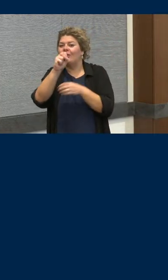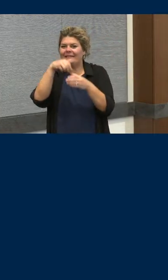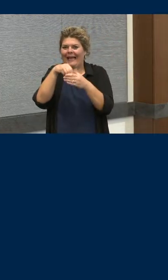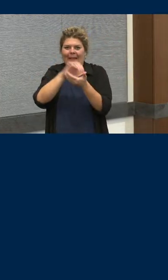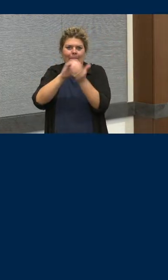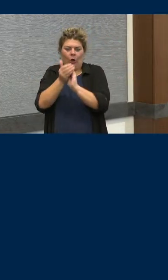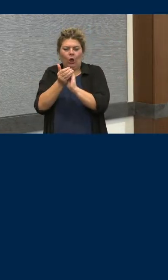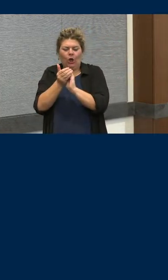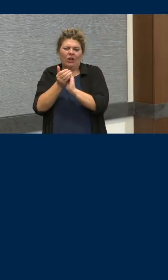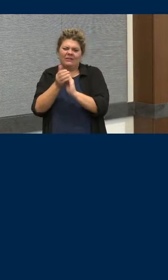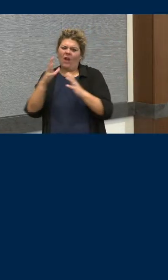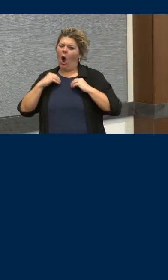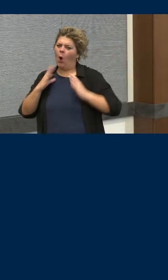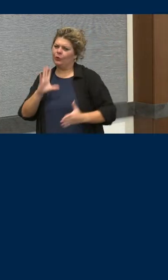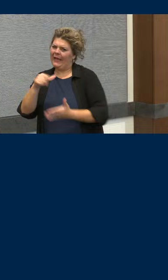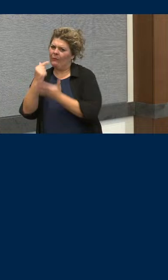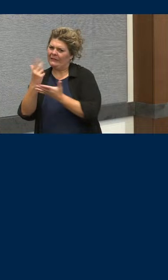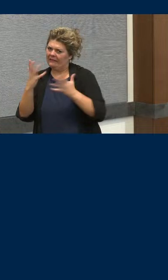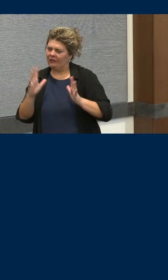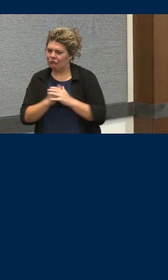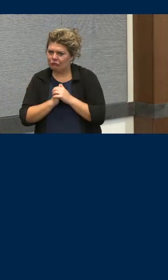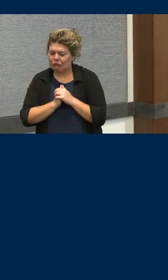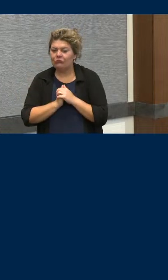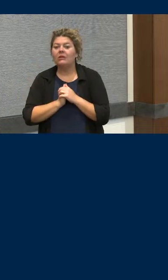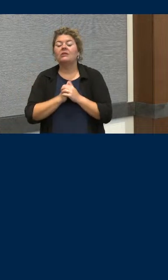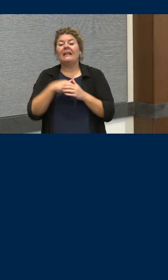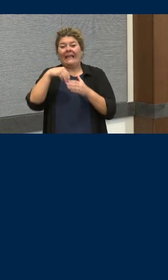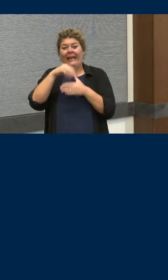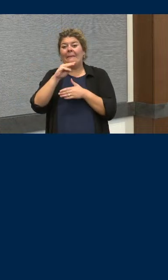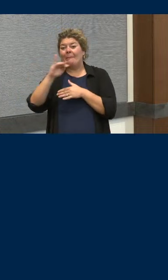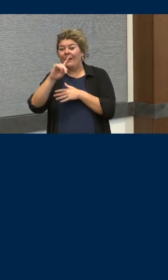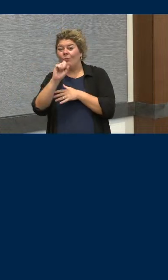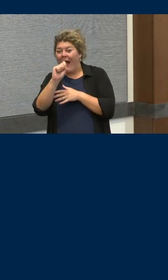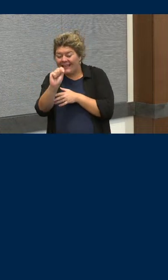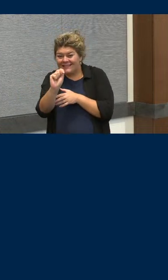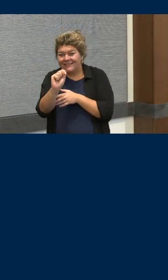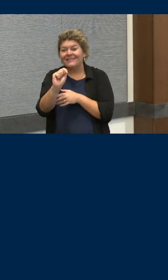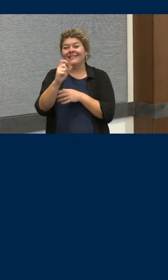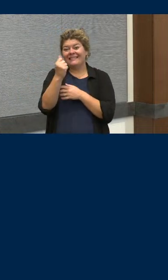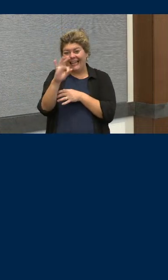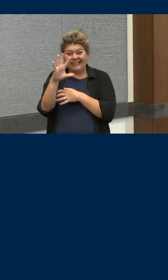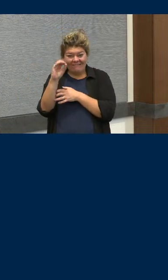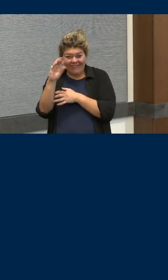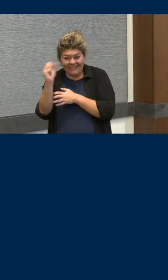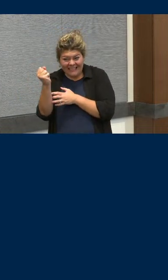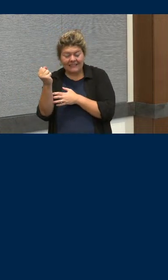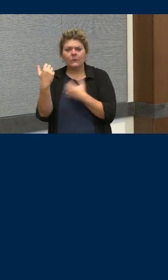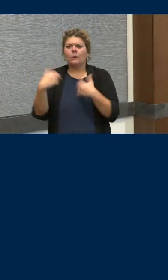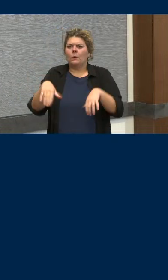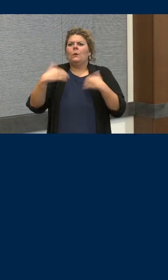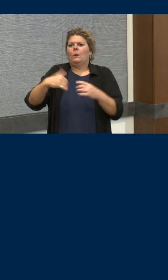U.S. in the mid-1950s, popular culture championed Christmas as